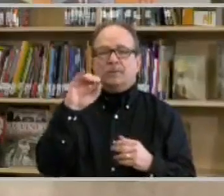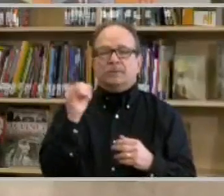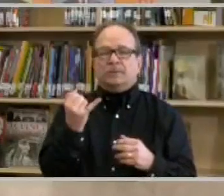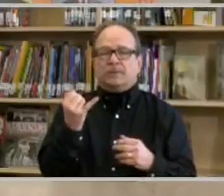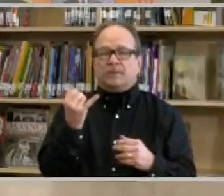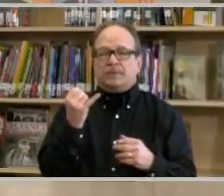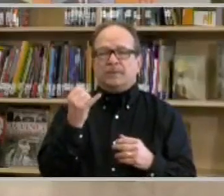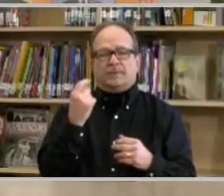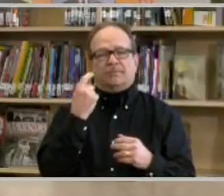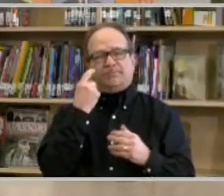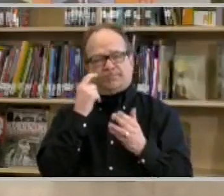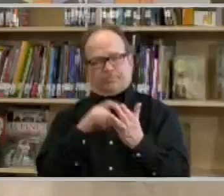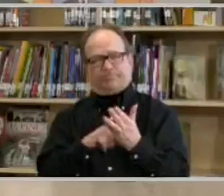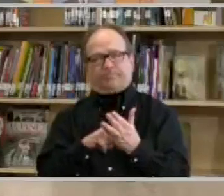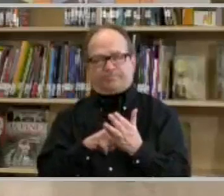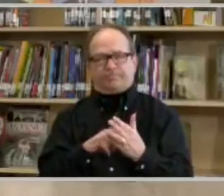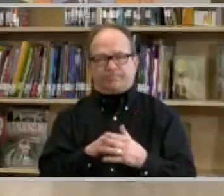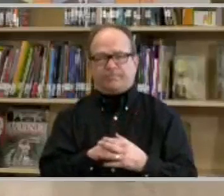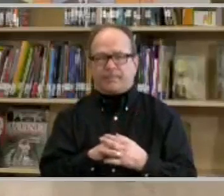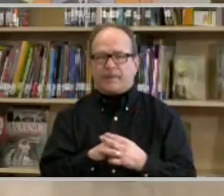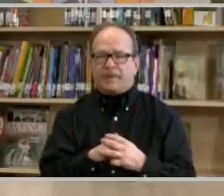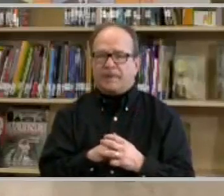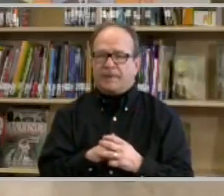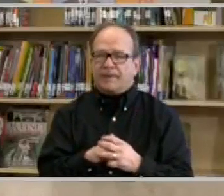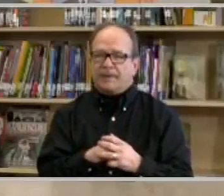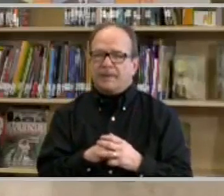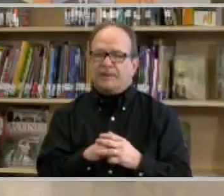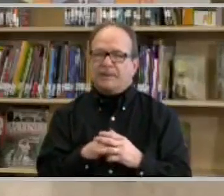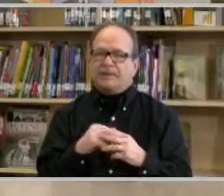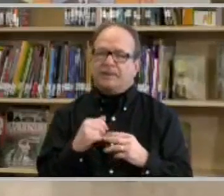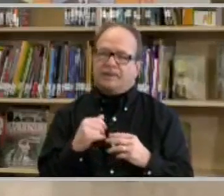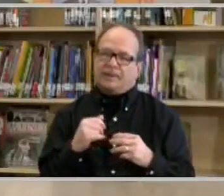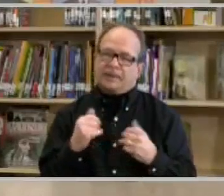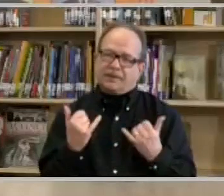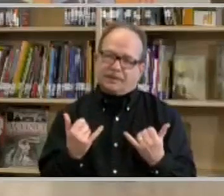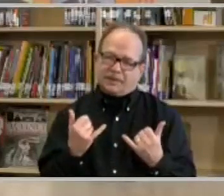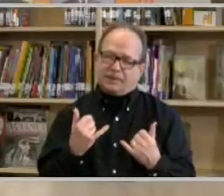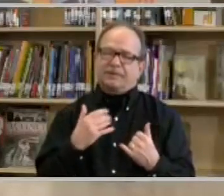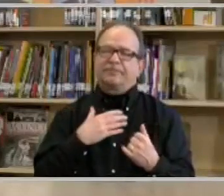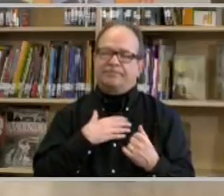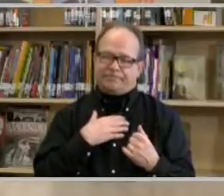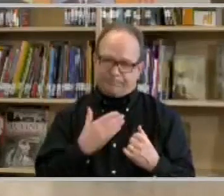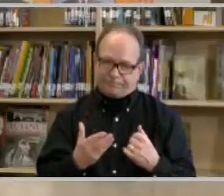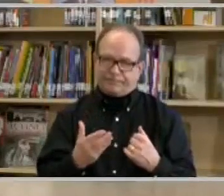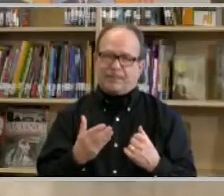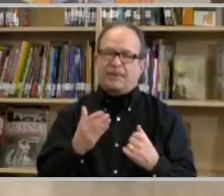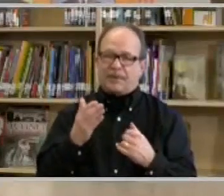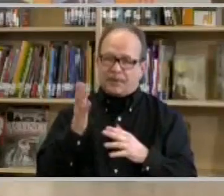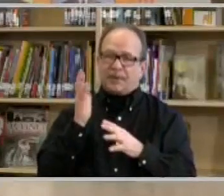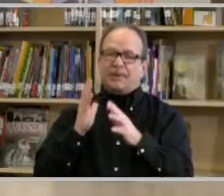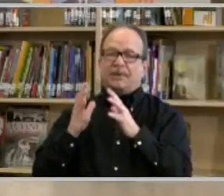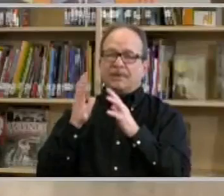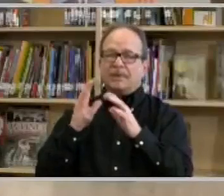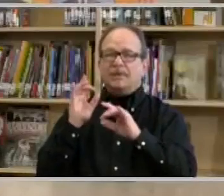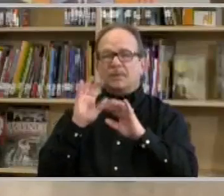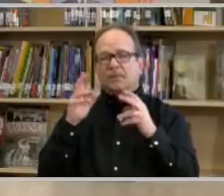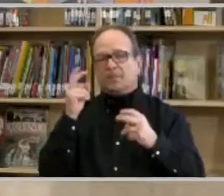WHERE I BELIEVE THERE IS STILL A